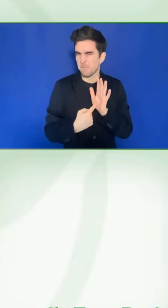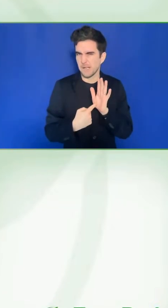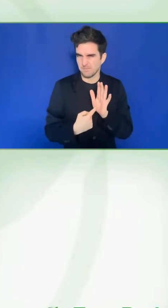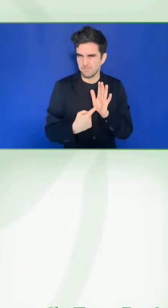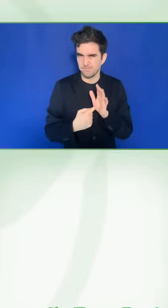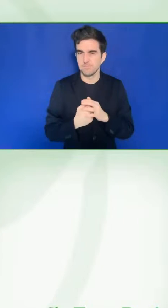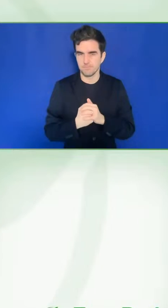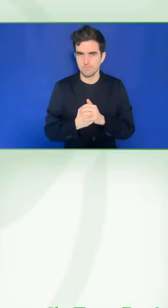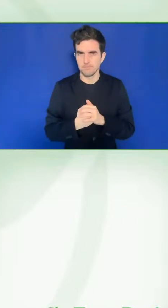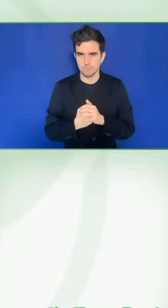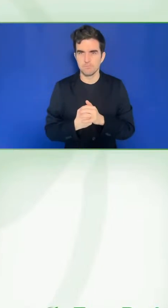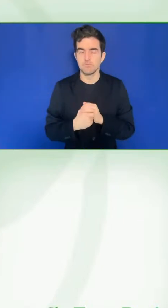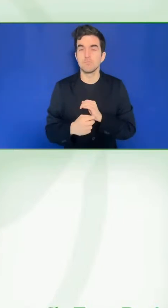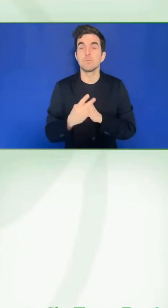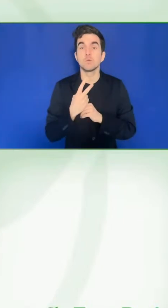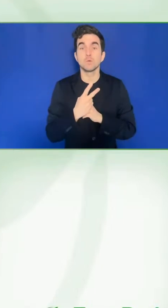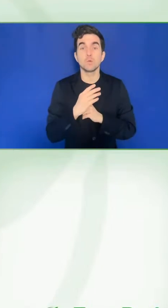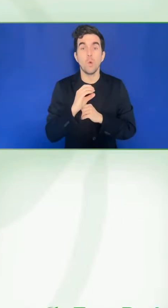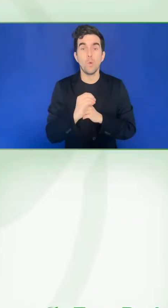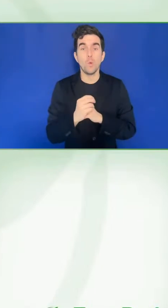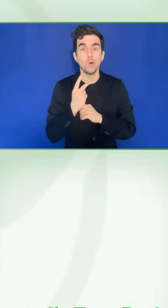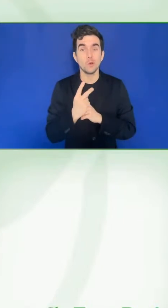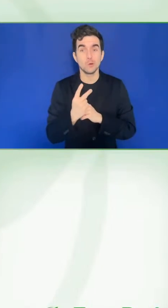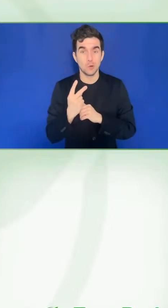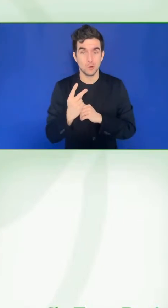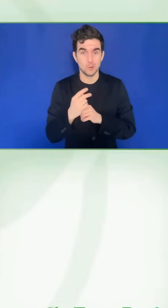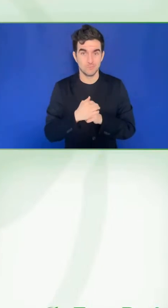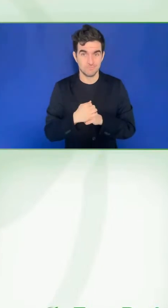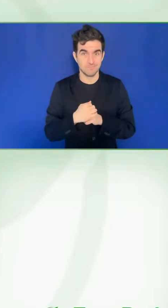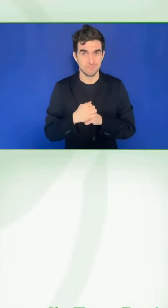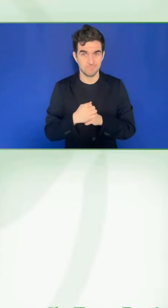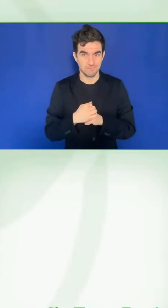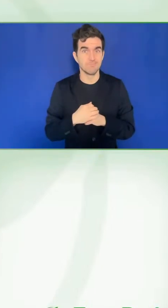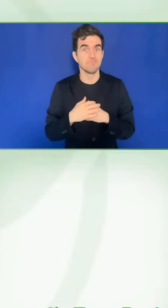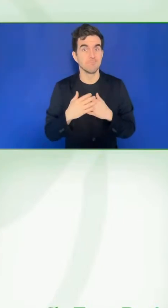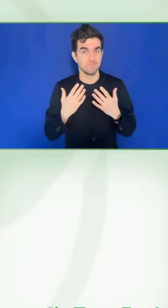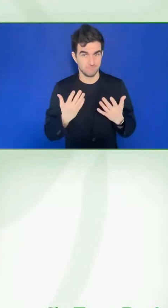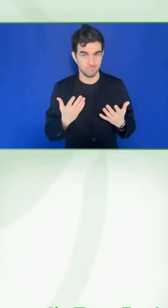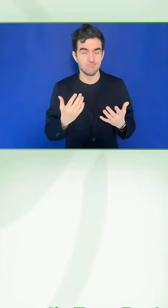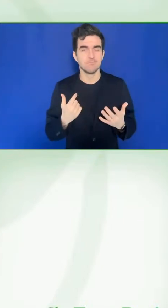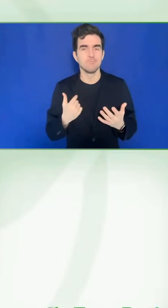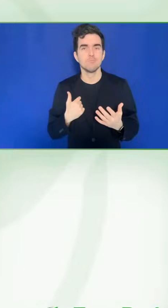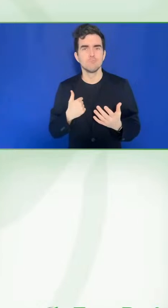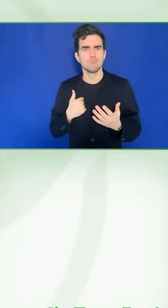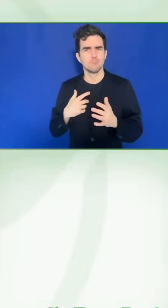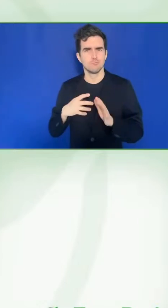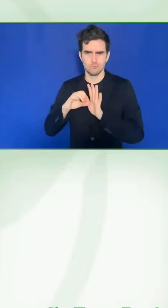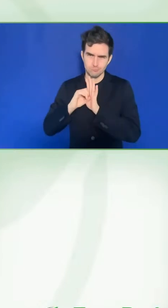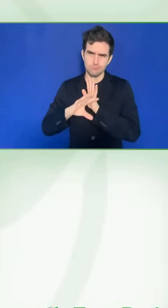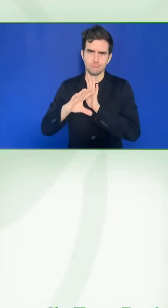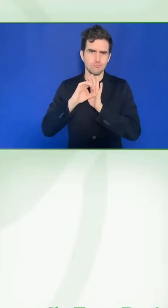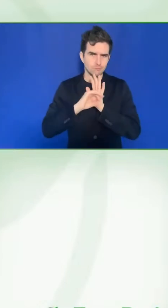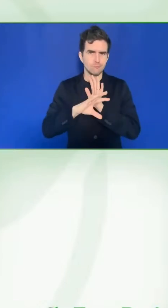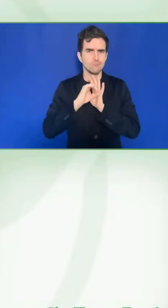As Robin mentioned, I'm pleased to tell you about some of the work that we have been doing recently, both in terms of a program we're developing in Japan, and also the work that